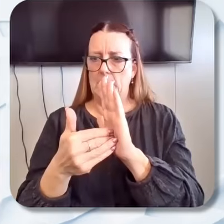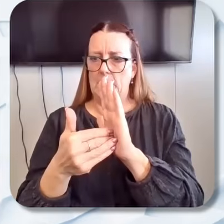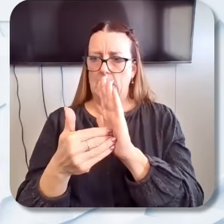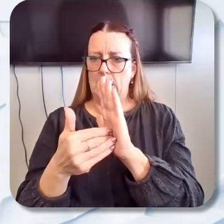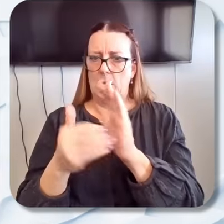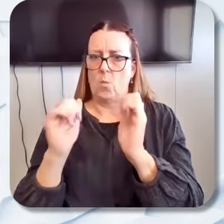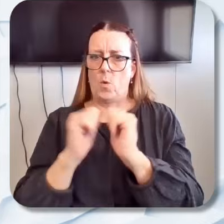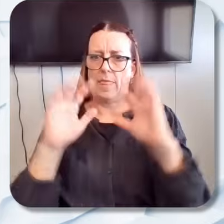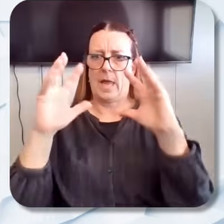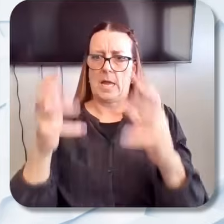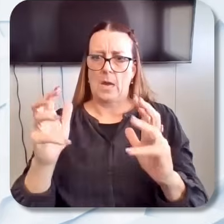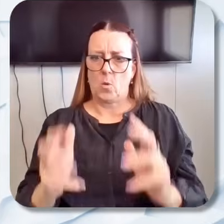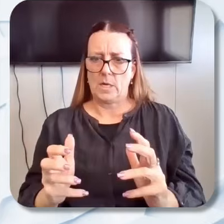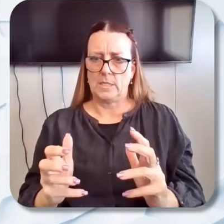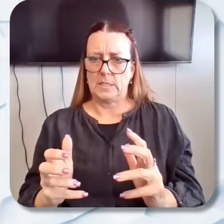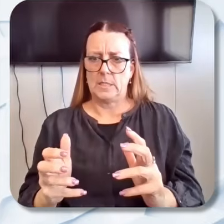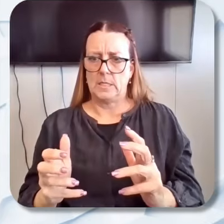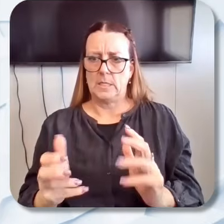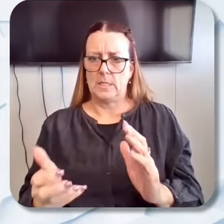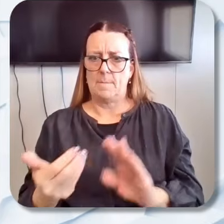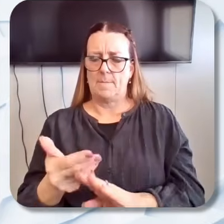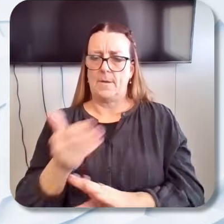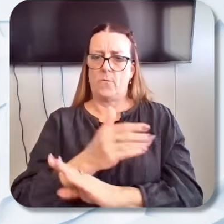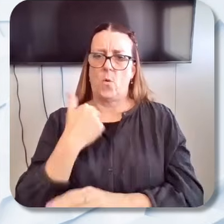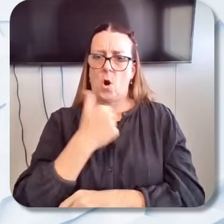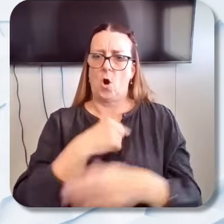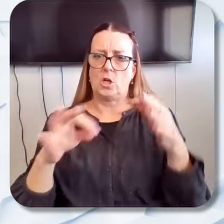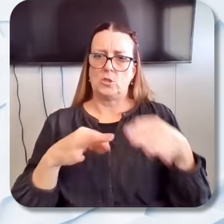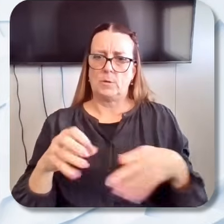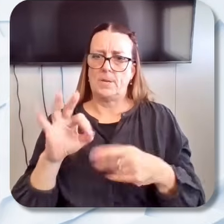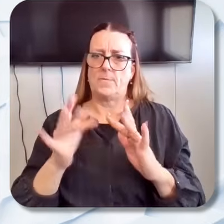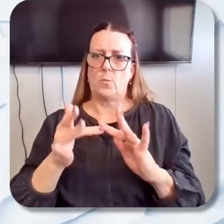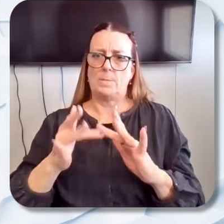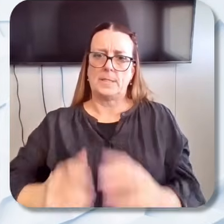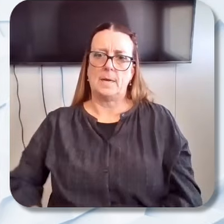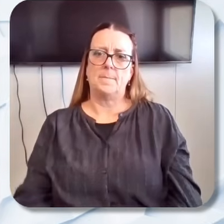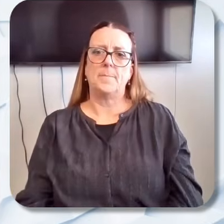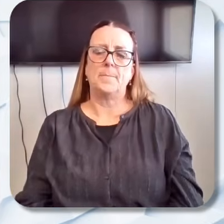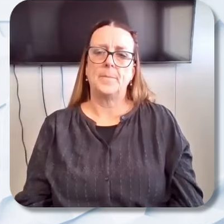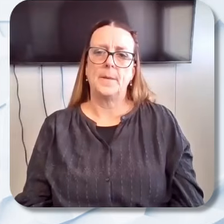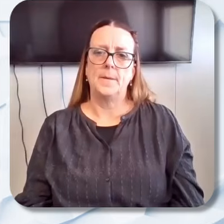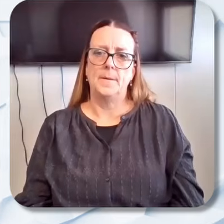I think it was right before our description of the website. Yes.